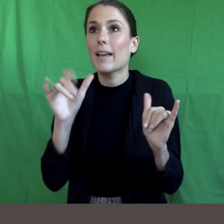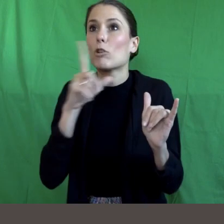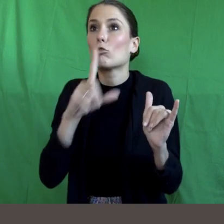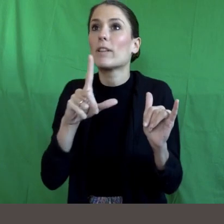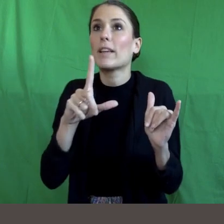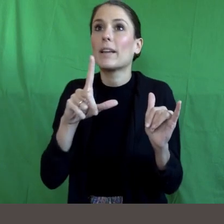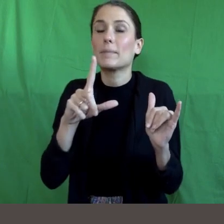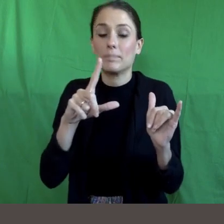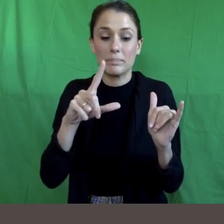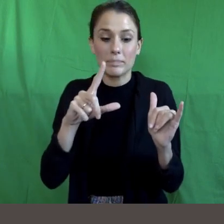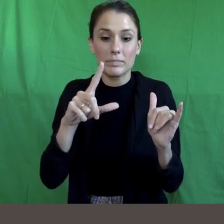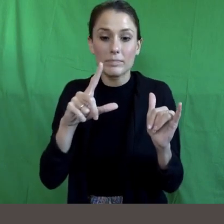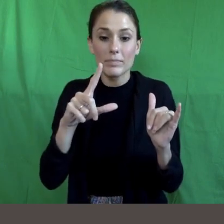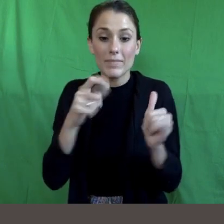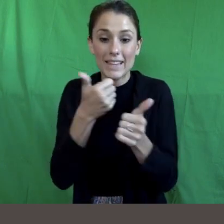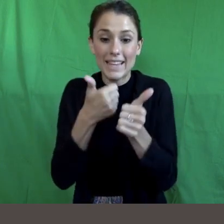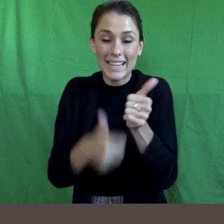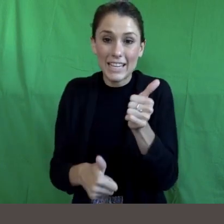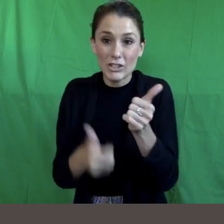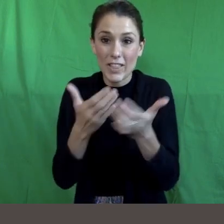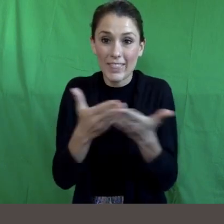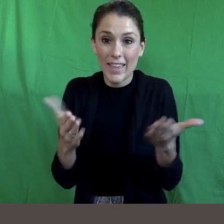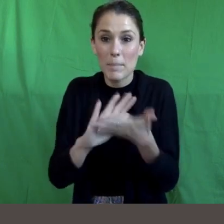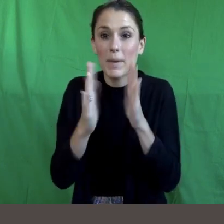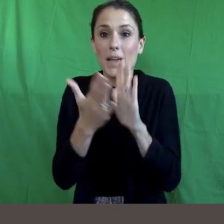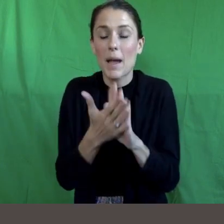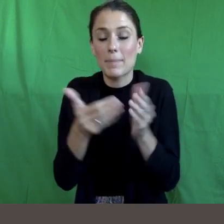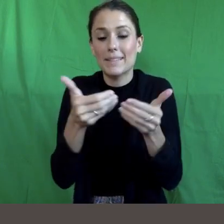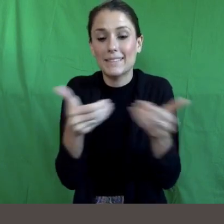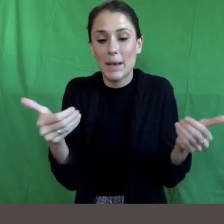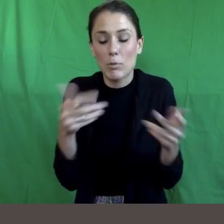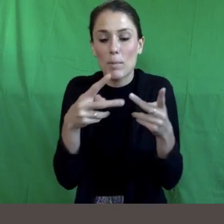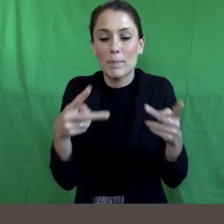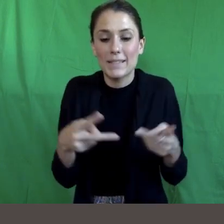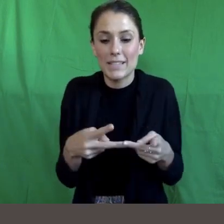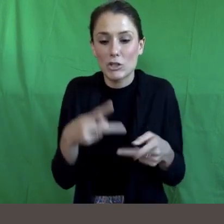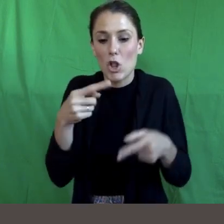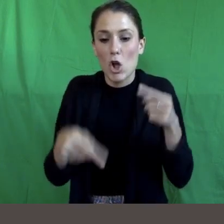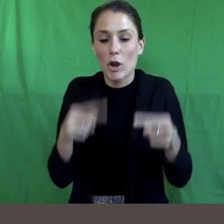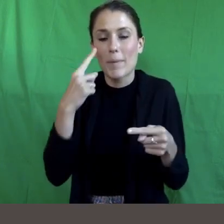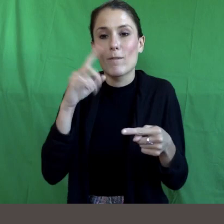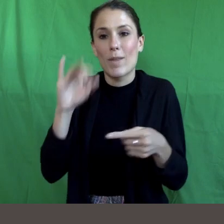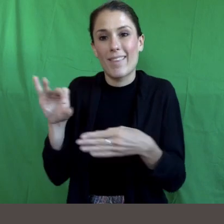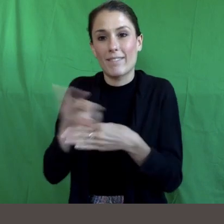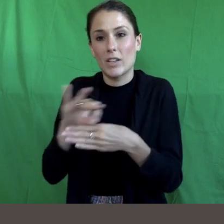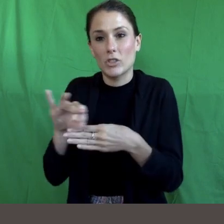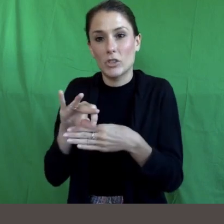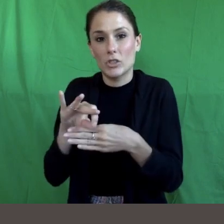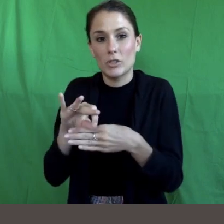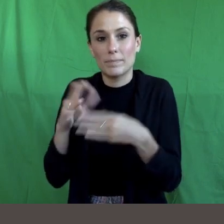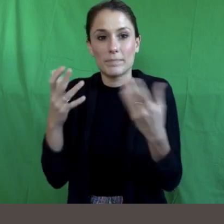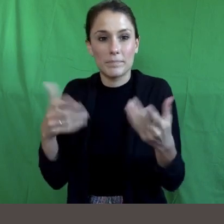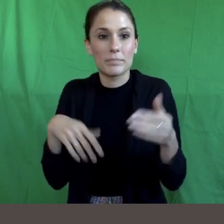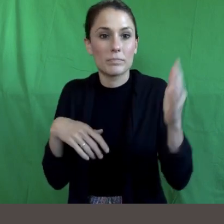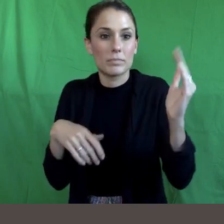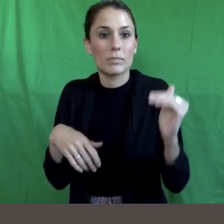It's almost like it unpacks it and passes every single item as a separate positional argument to a function. In this case, the function is print.